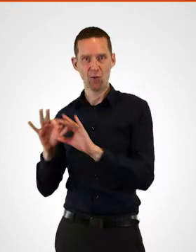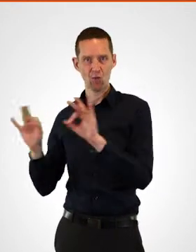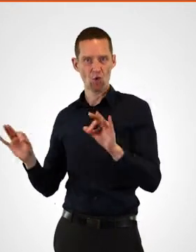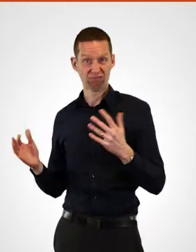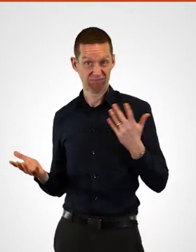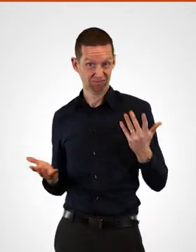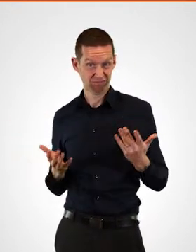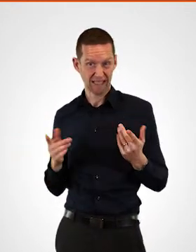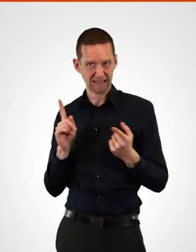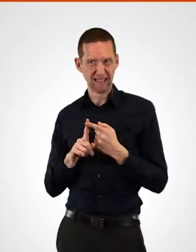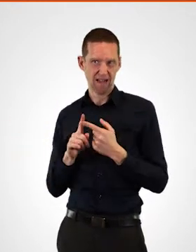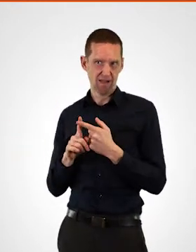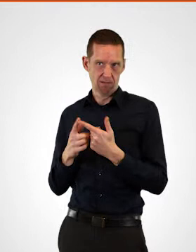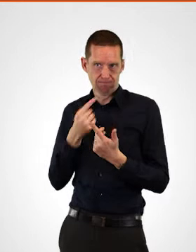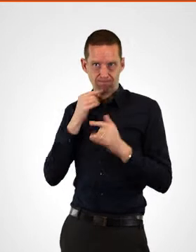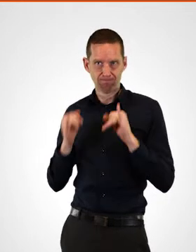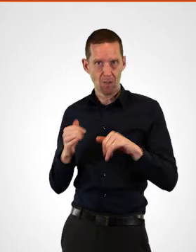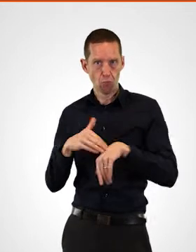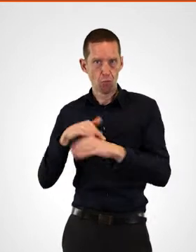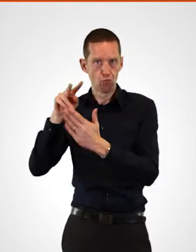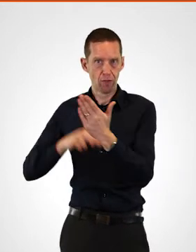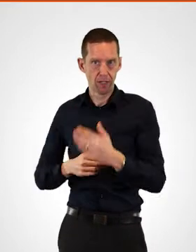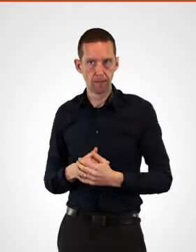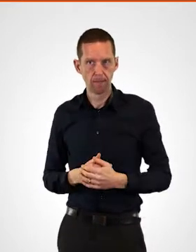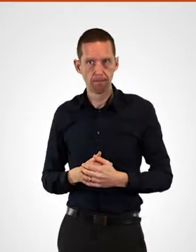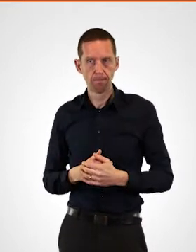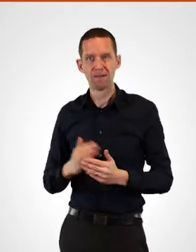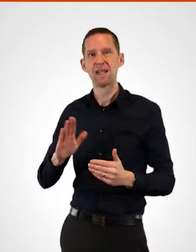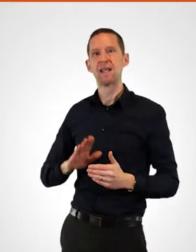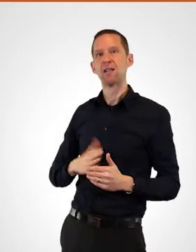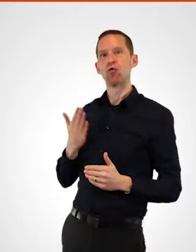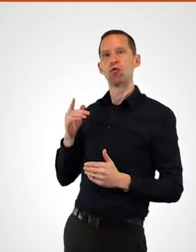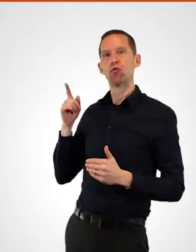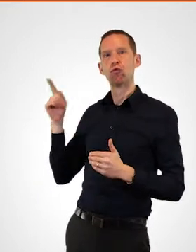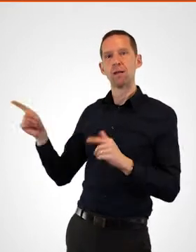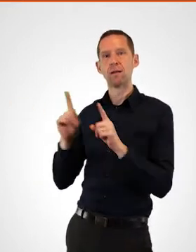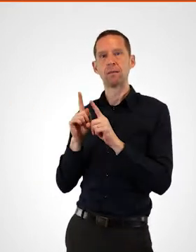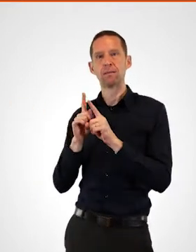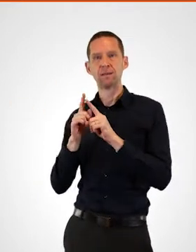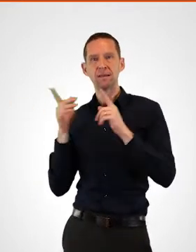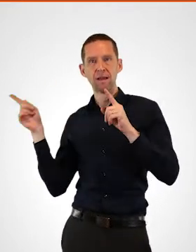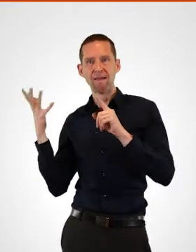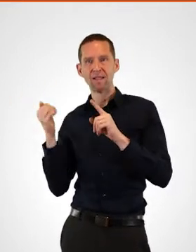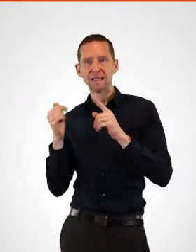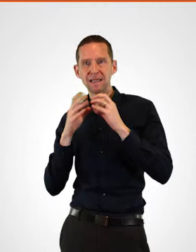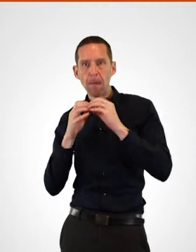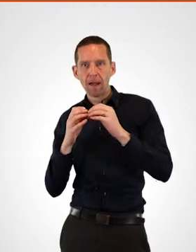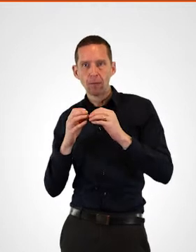so still significant problems with reading. Interesting the spelling scores were slightly better than the reading scores,